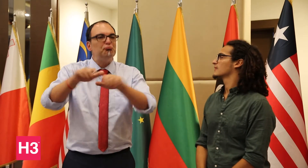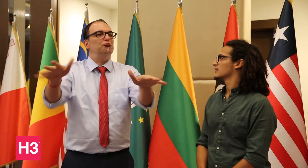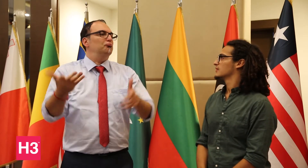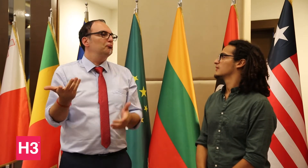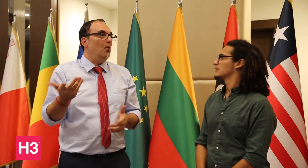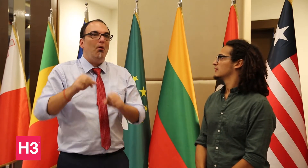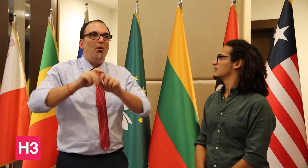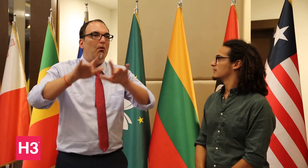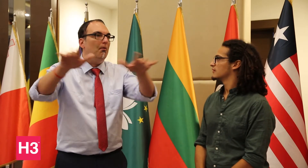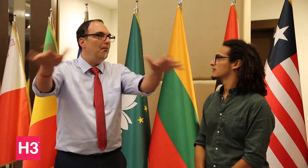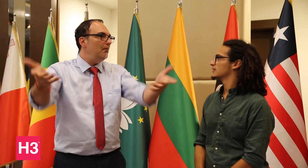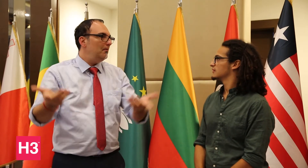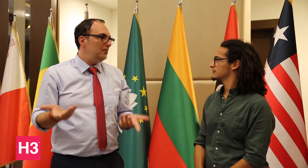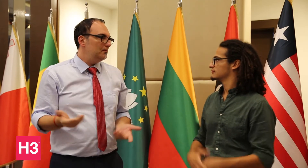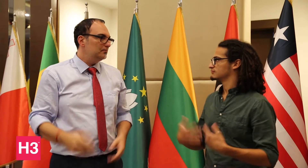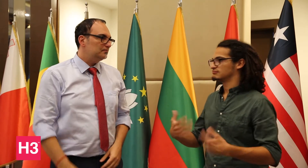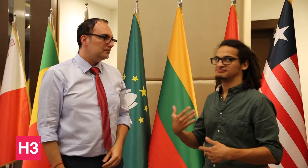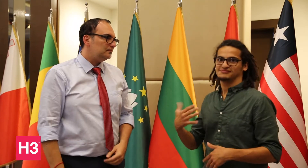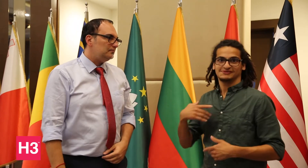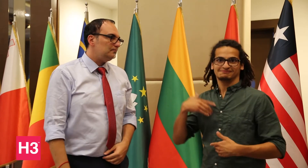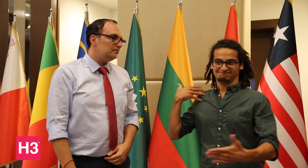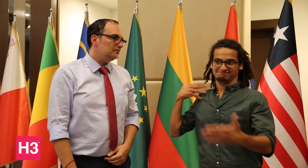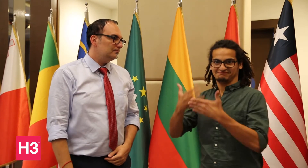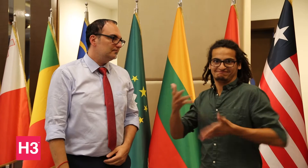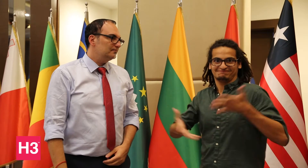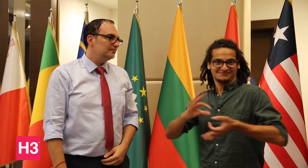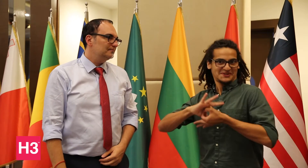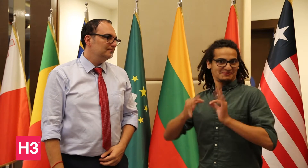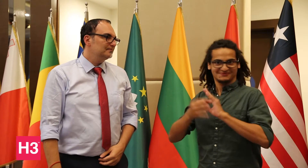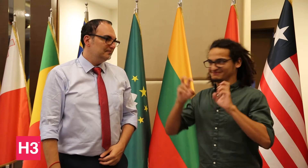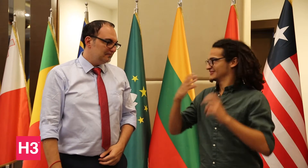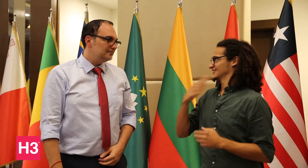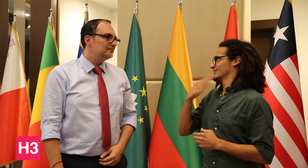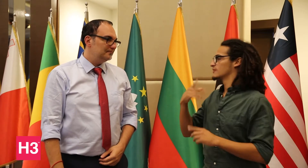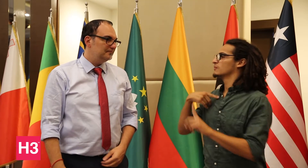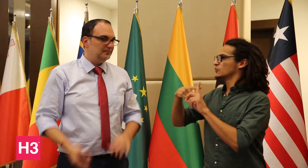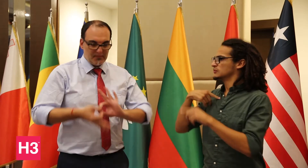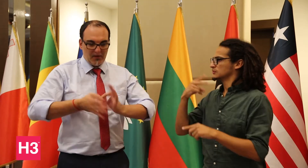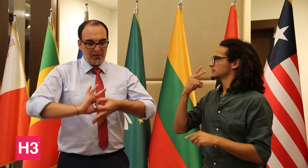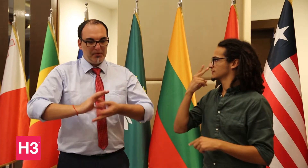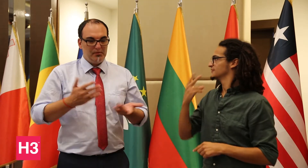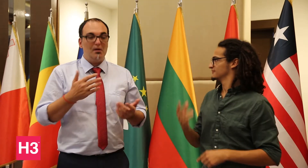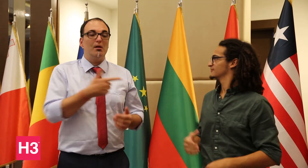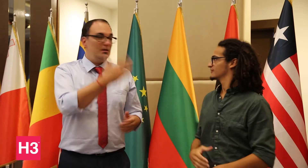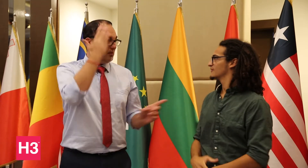advise them to change, and used social media for this, too. Wow. I have been signing “Deaflympics” the same way. I have also seen…